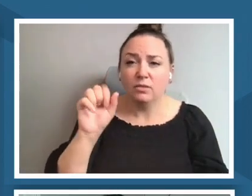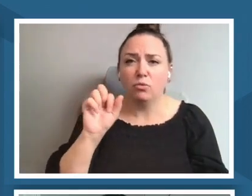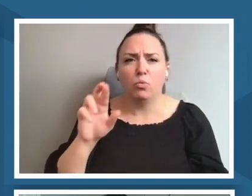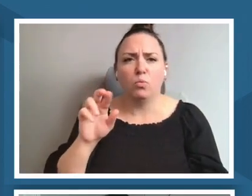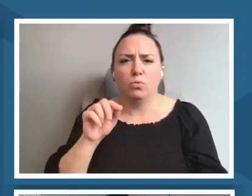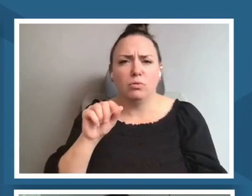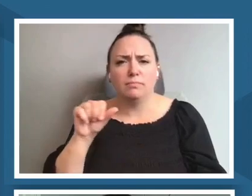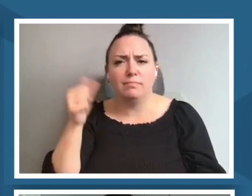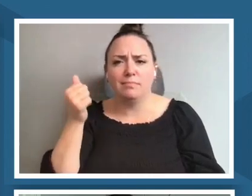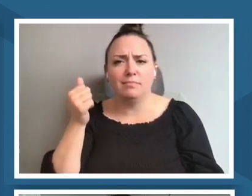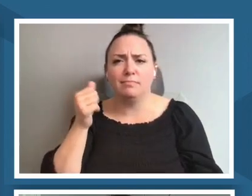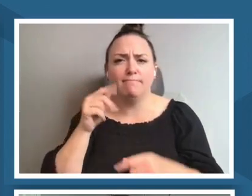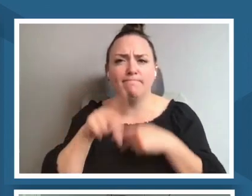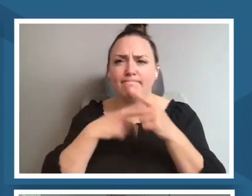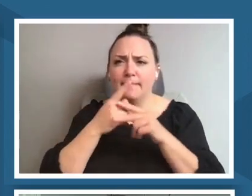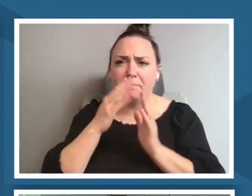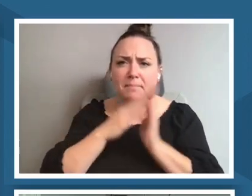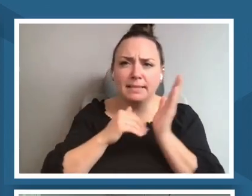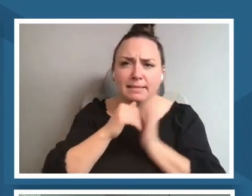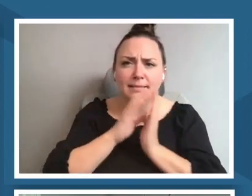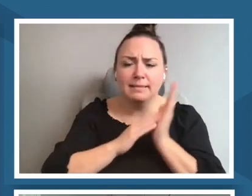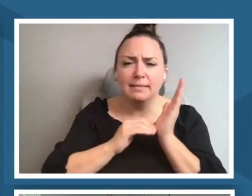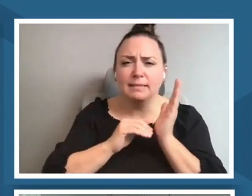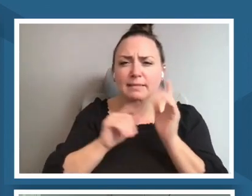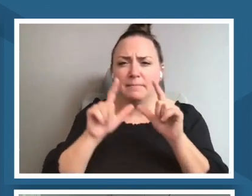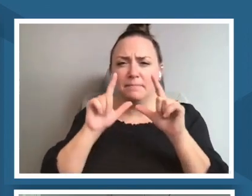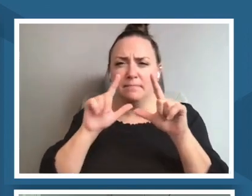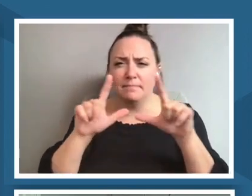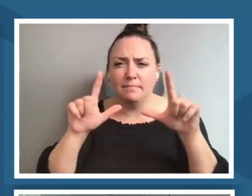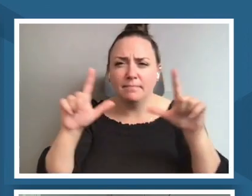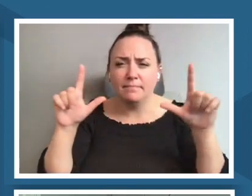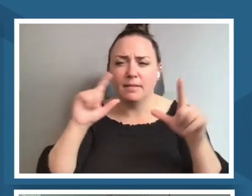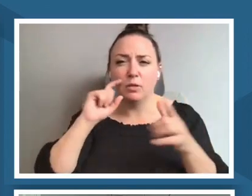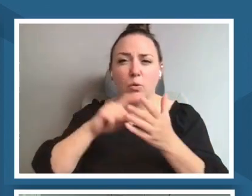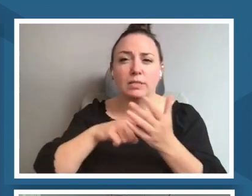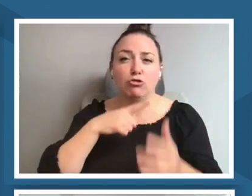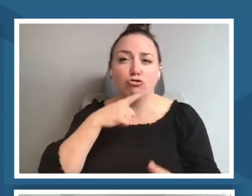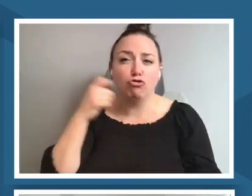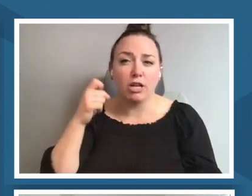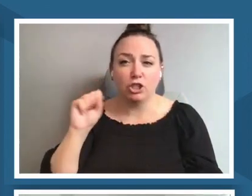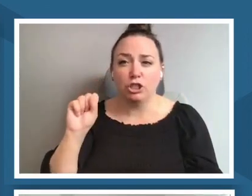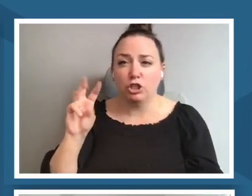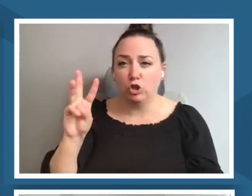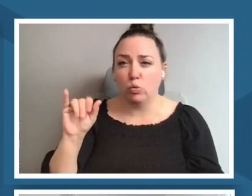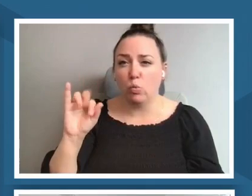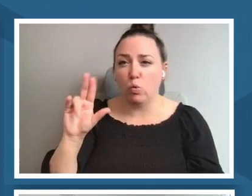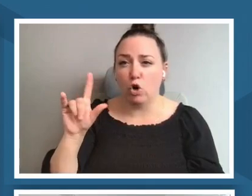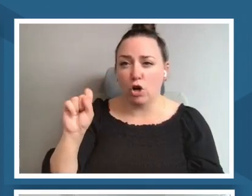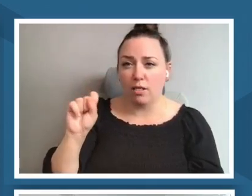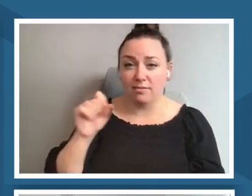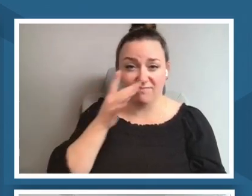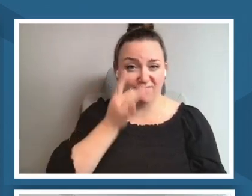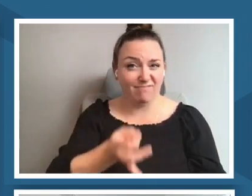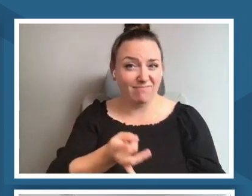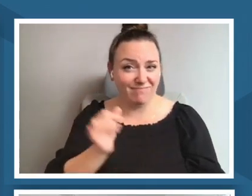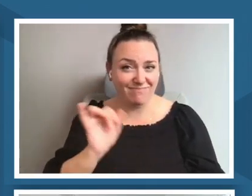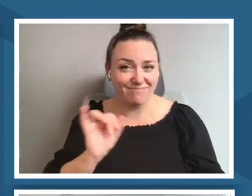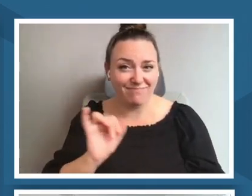painting but noticing russian swirls which i thought was really interesting too